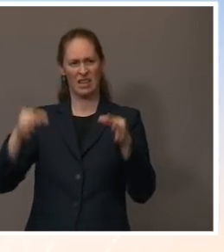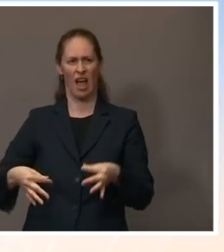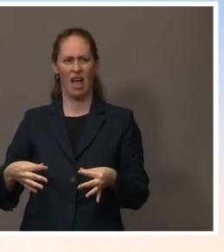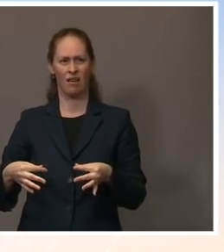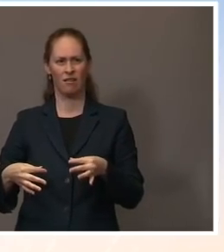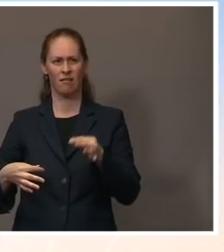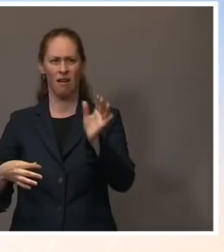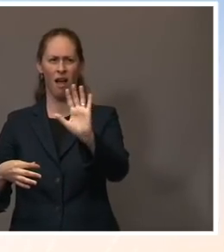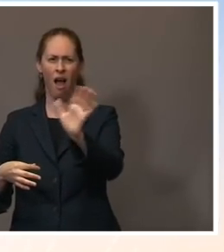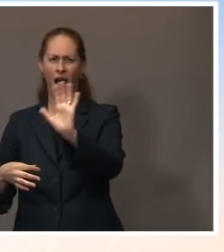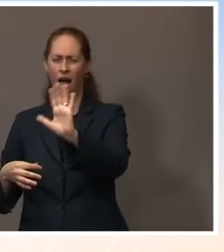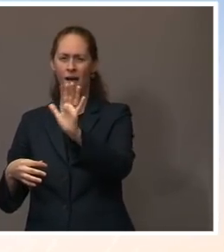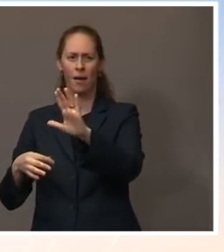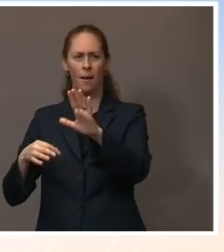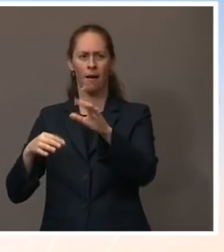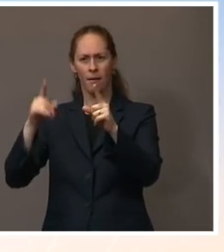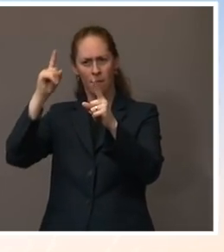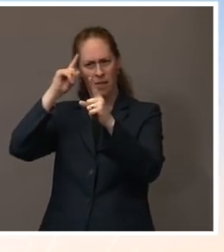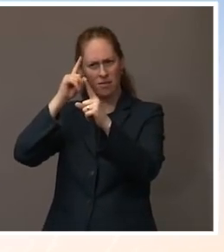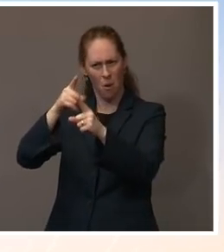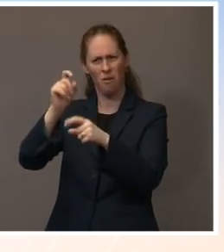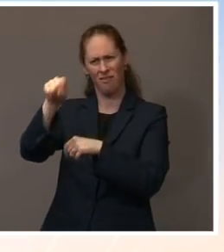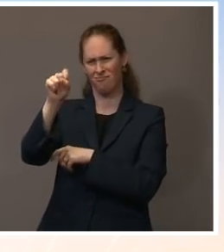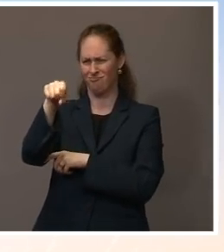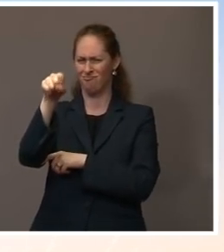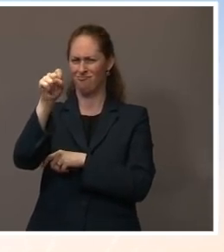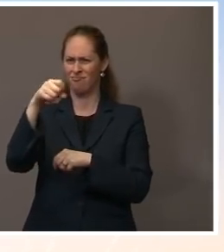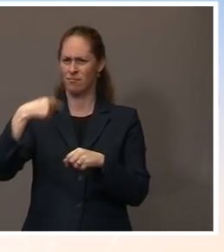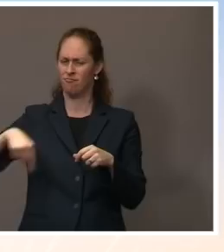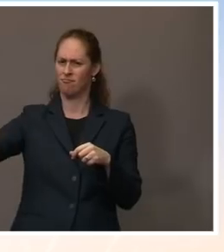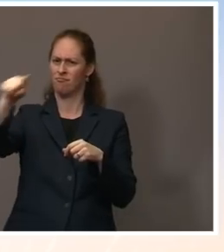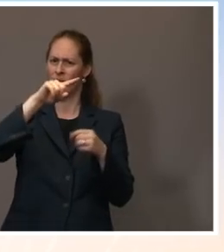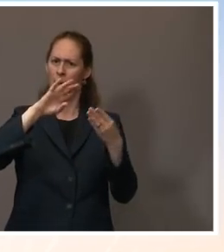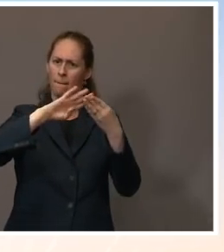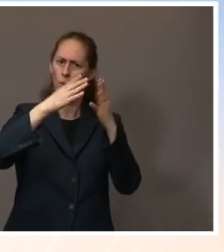going to be community to community, right? When the President set this goal back in March,